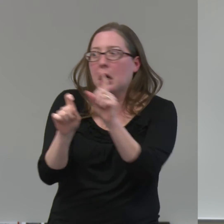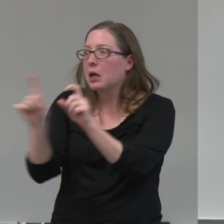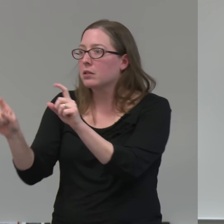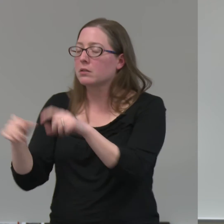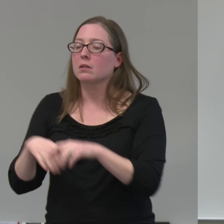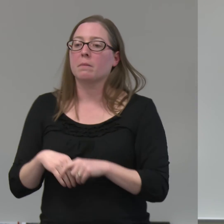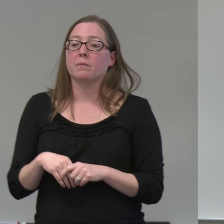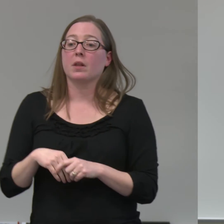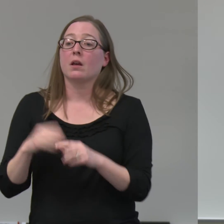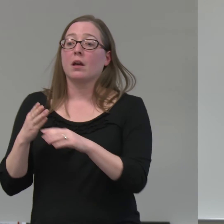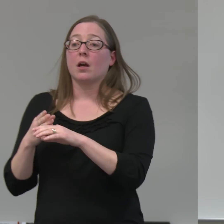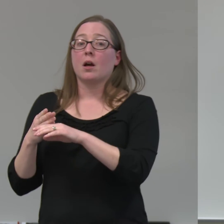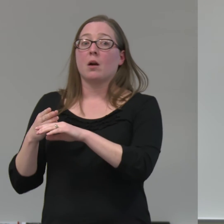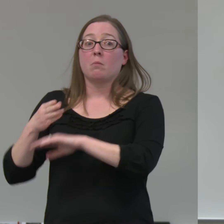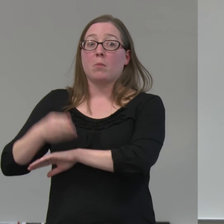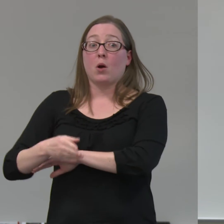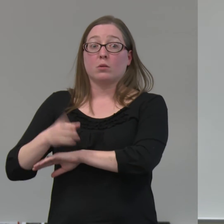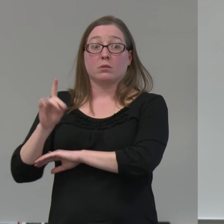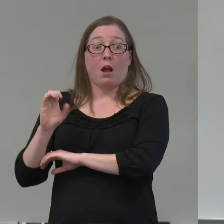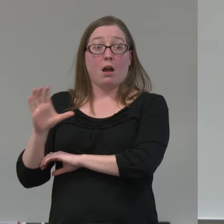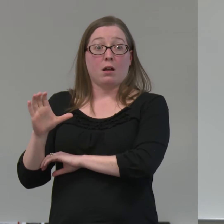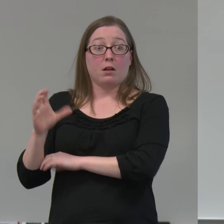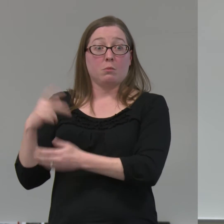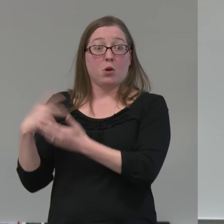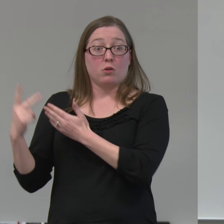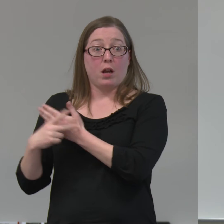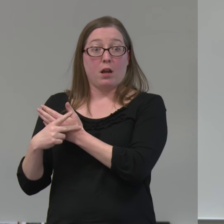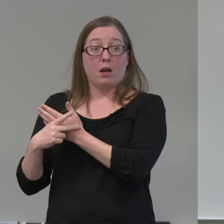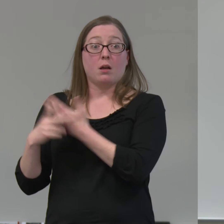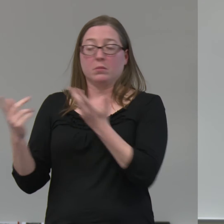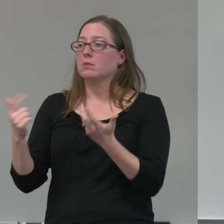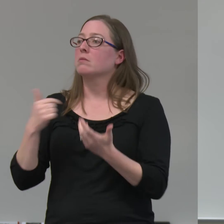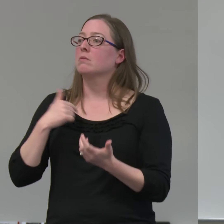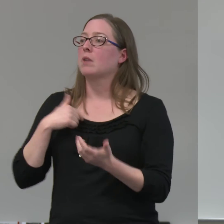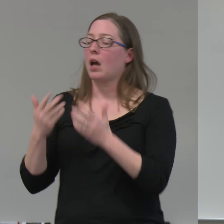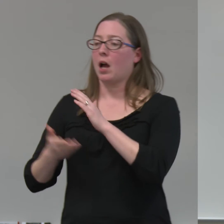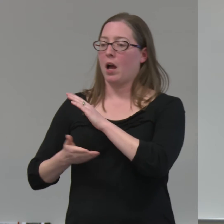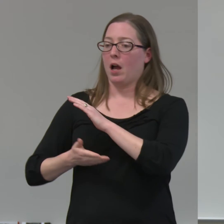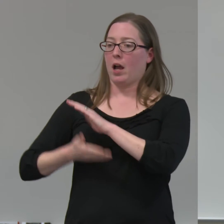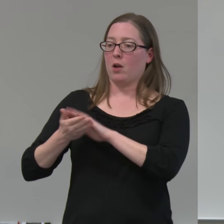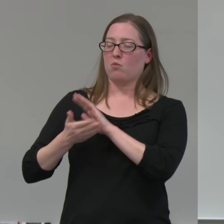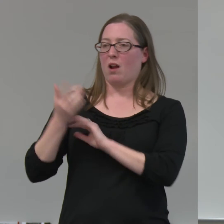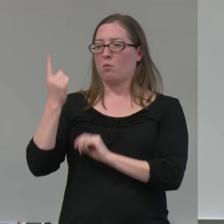I run one at the University of Rochester-- that are open to underrepresented minorities